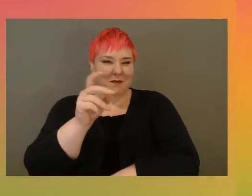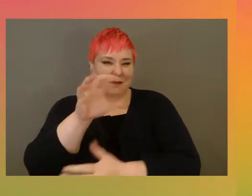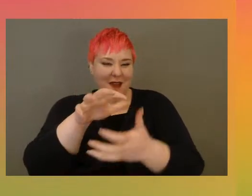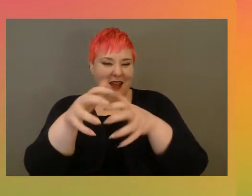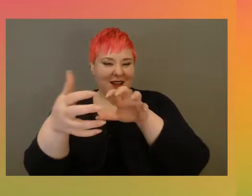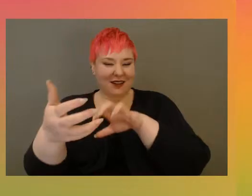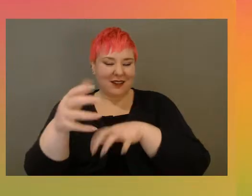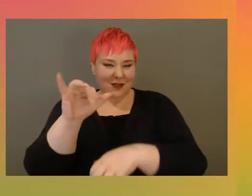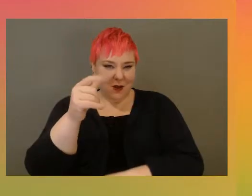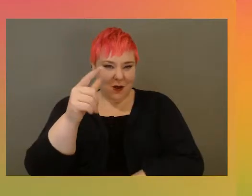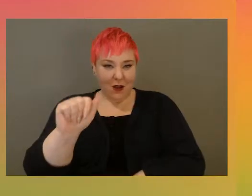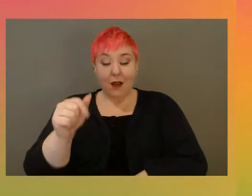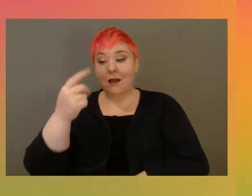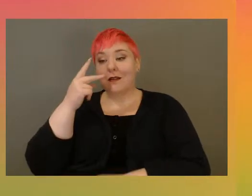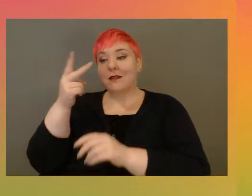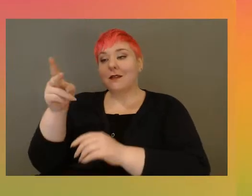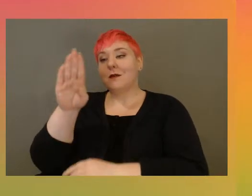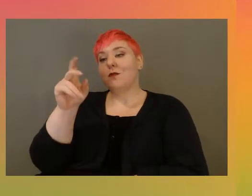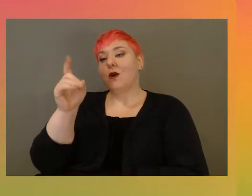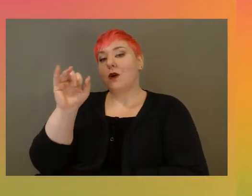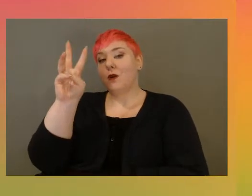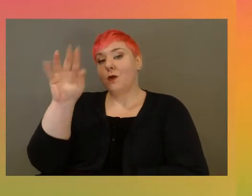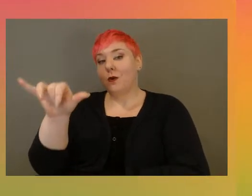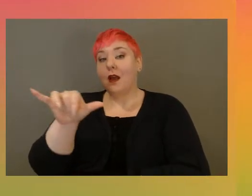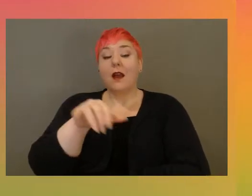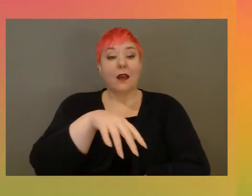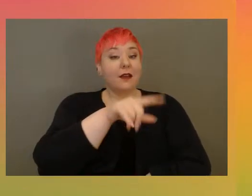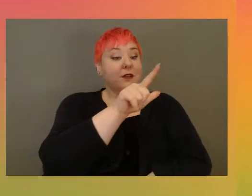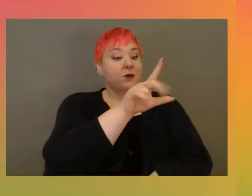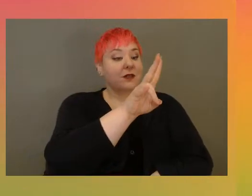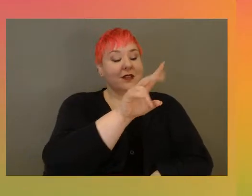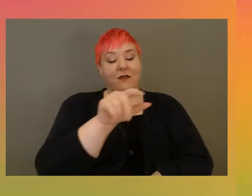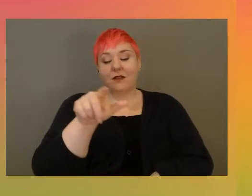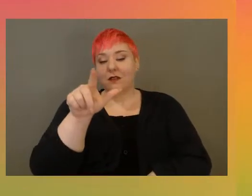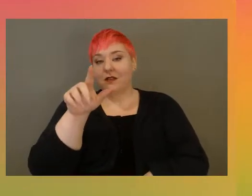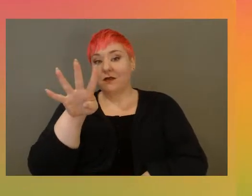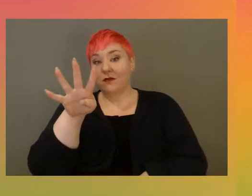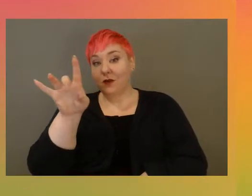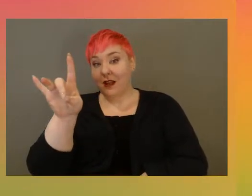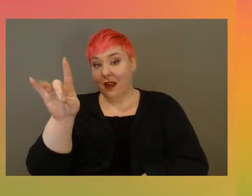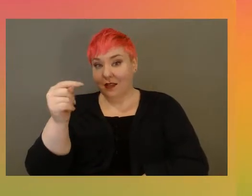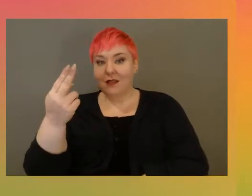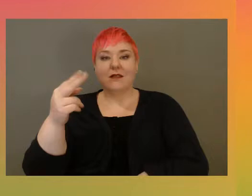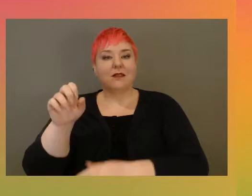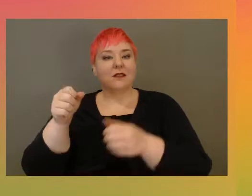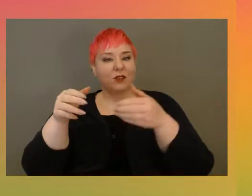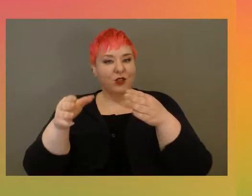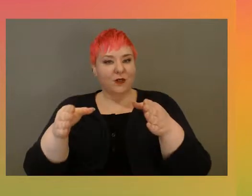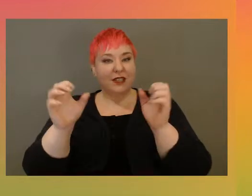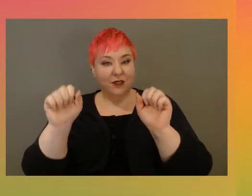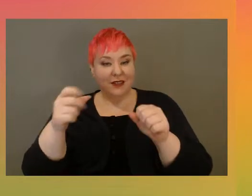WELCOME TO THE 24th ANNUAL SOLSTICE IN TIMES SQUARE, MIND OF HER MADNESS YOGA.